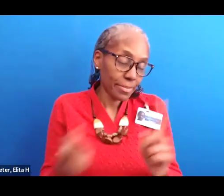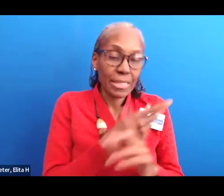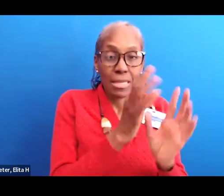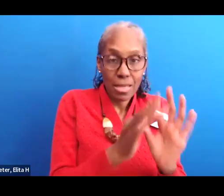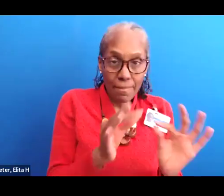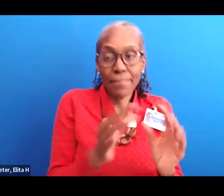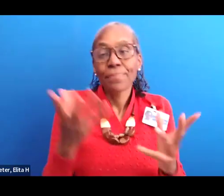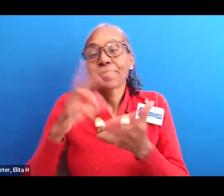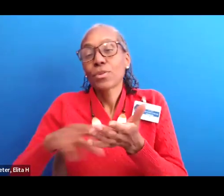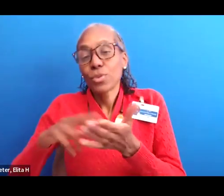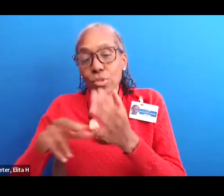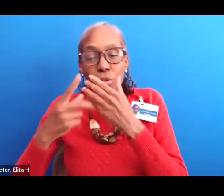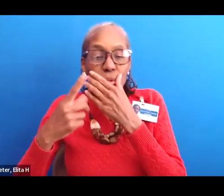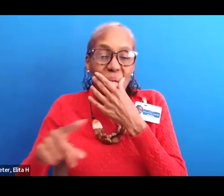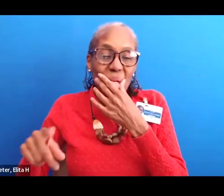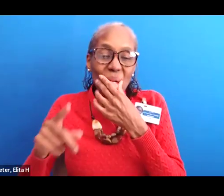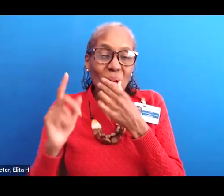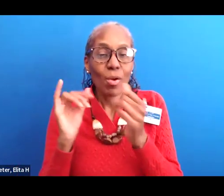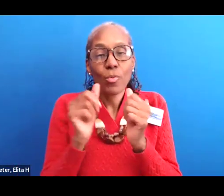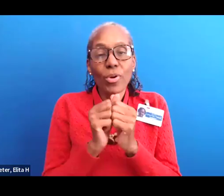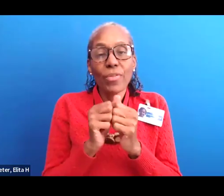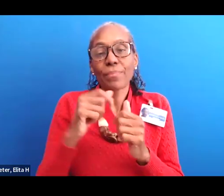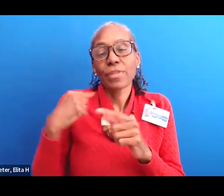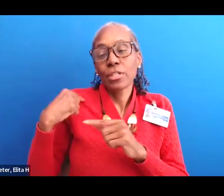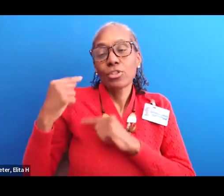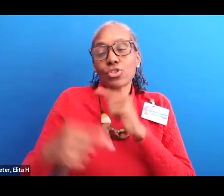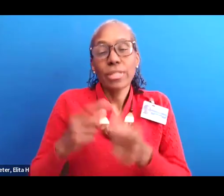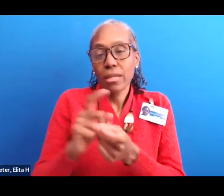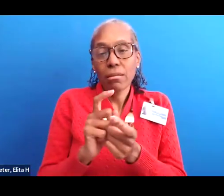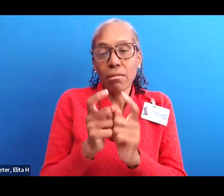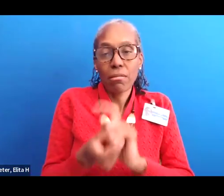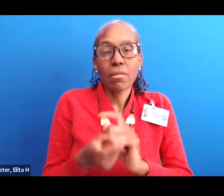lot of research going on with genetically altering pig kidneys